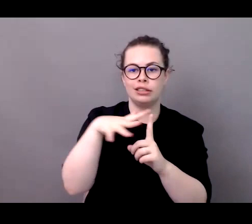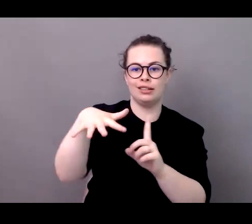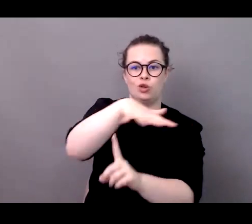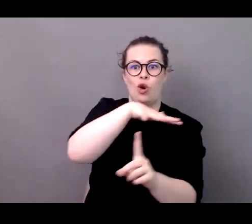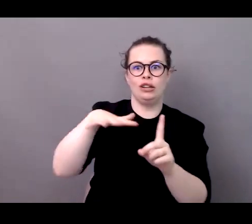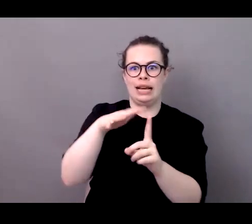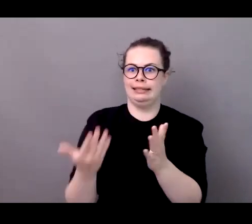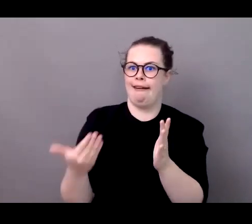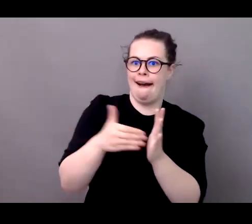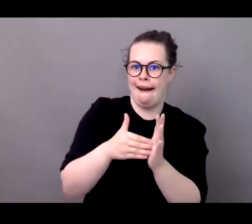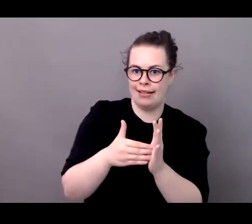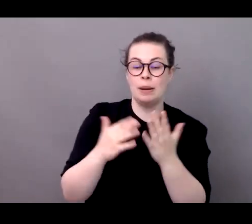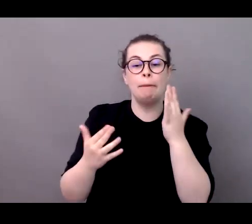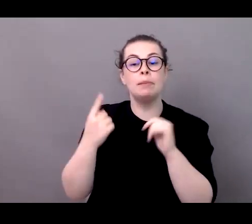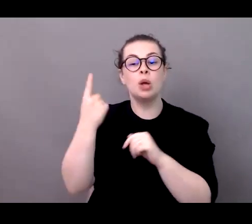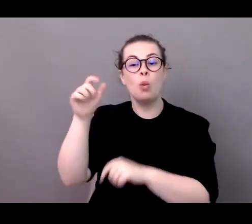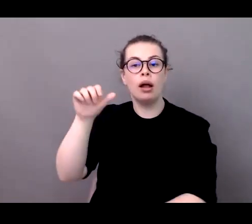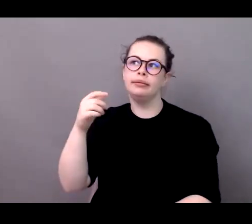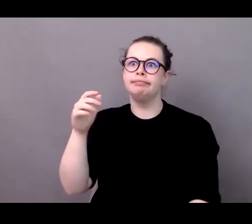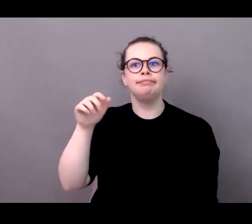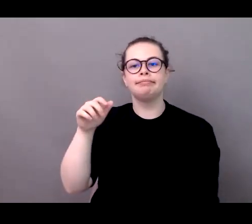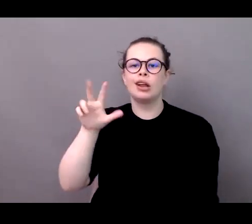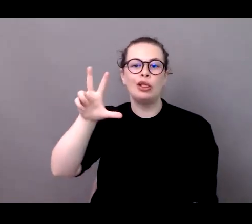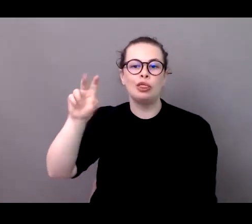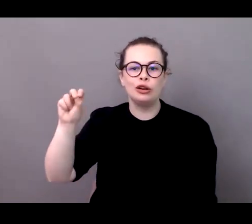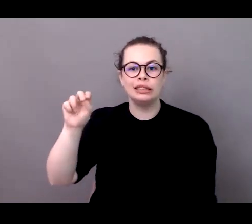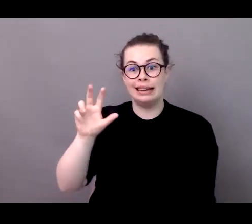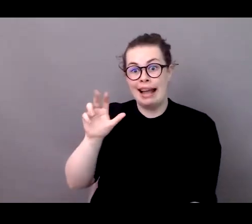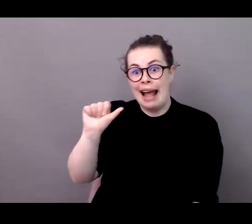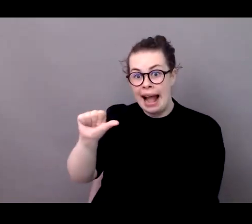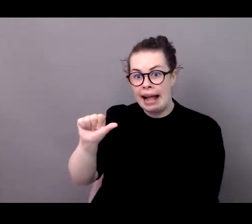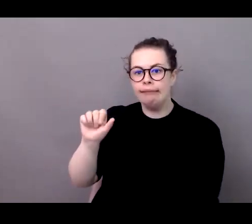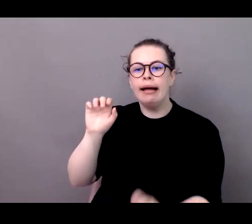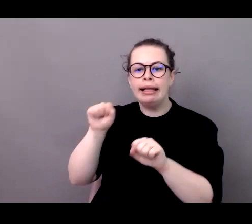could be read one way or the other way, it is up to you in that section to explain this is